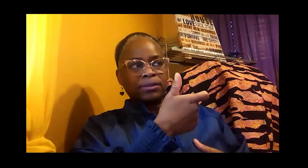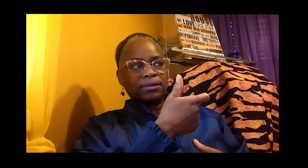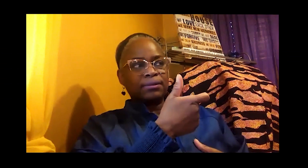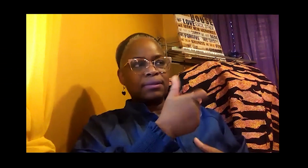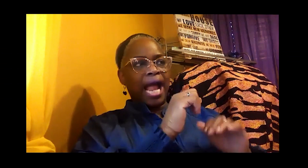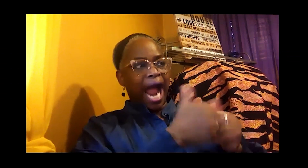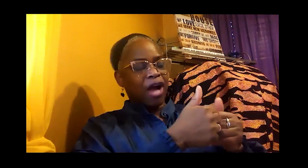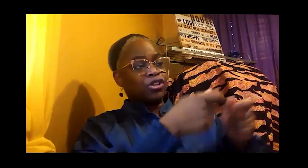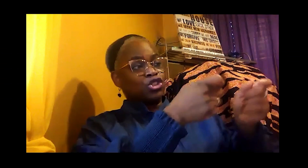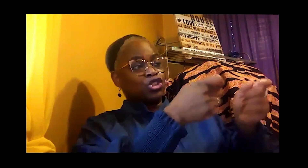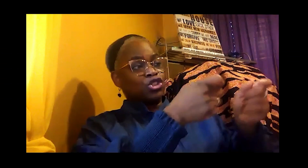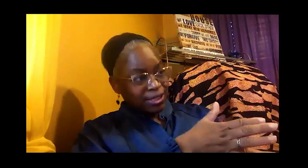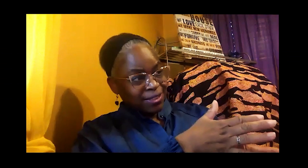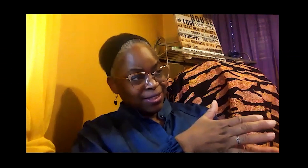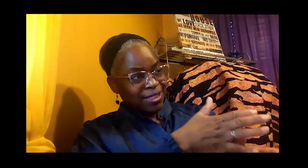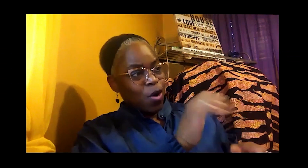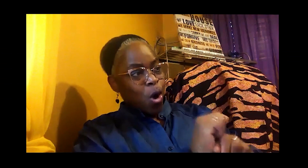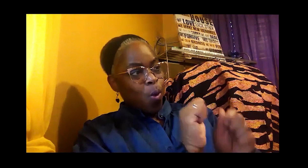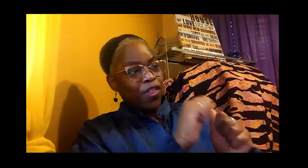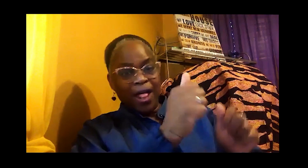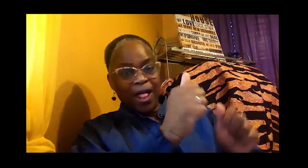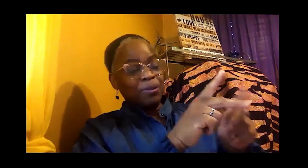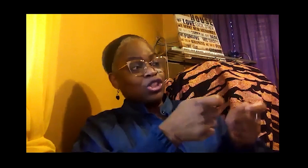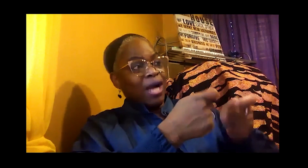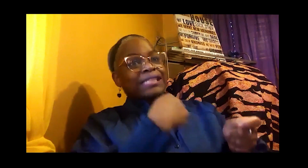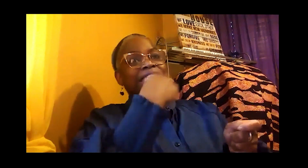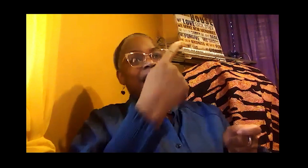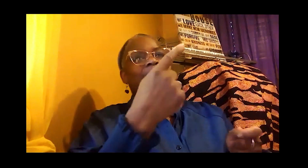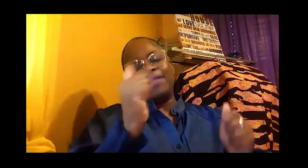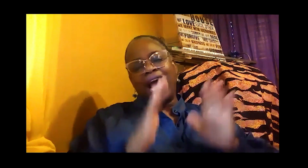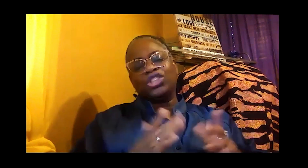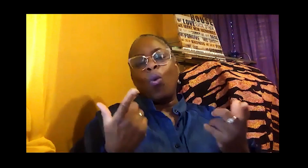I enjoy watching how directors direct on stage or movies or films.